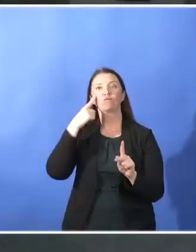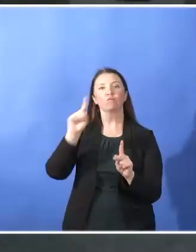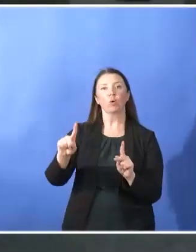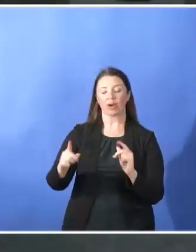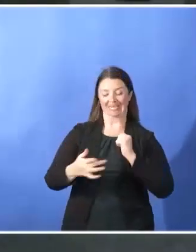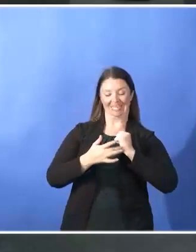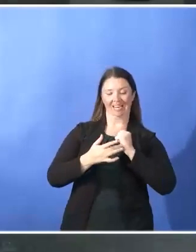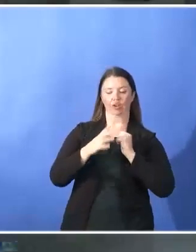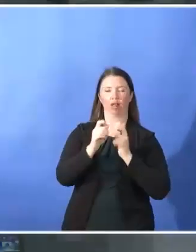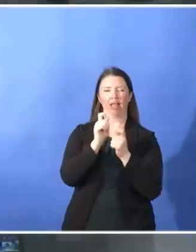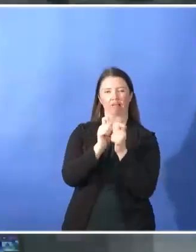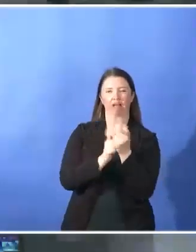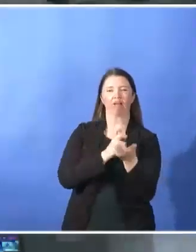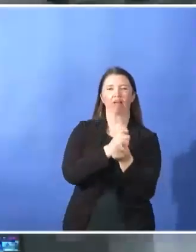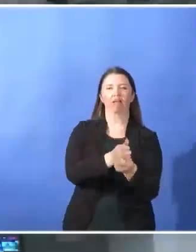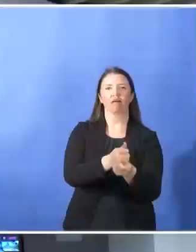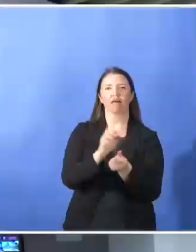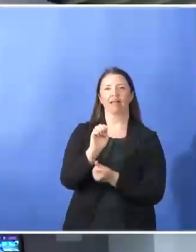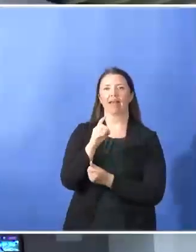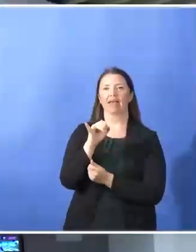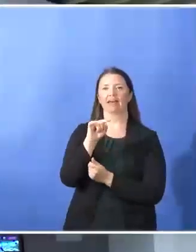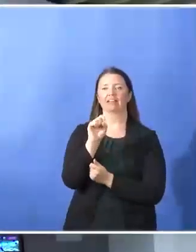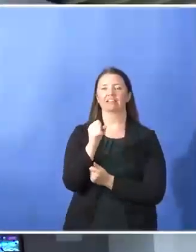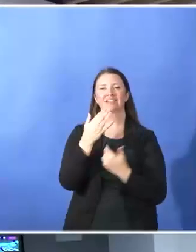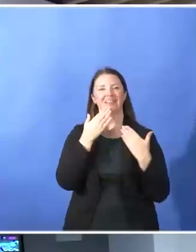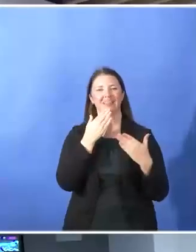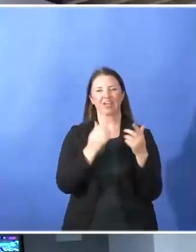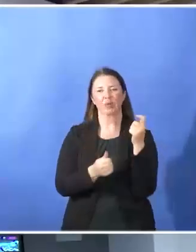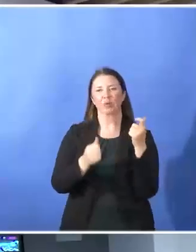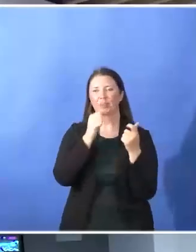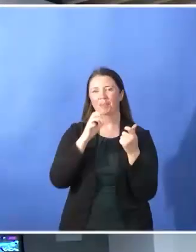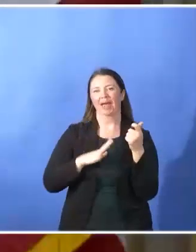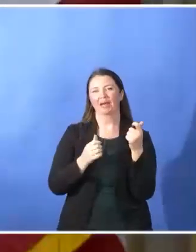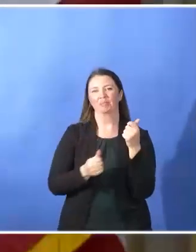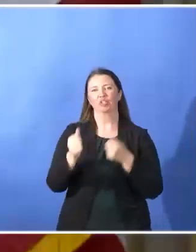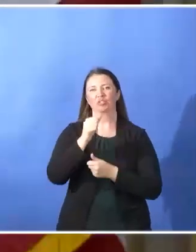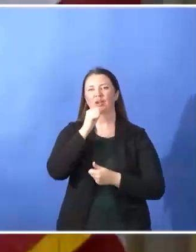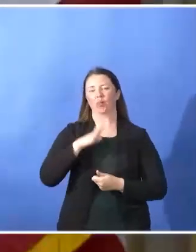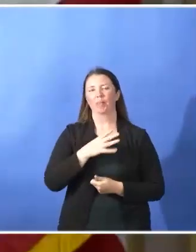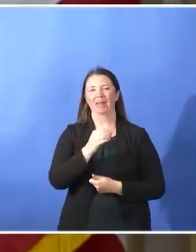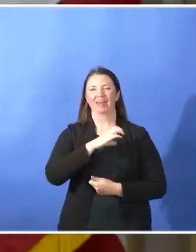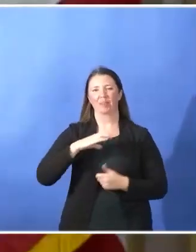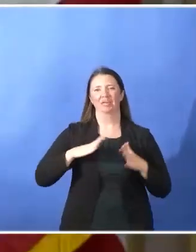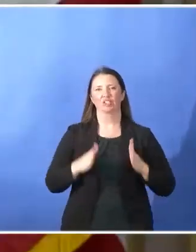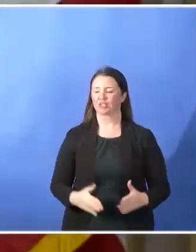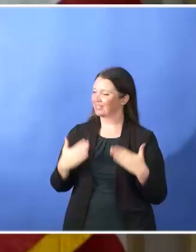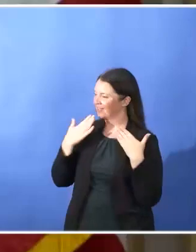THANK YOU. WE WILL NOW HEAR COMMENTS FROM THE BENCH. WE WILL BEGIN WITH COMMISSIONER